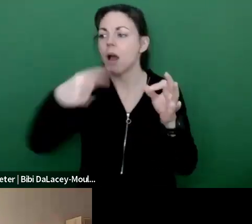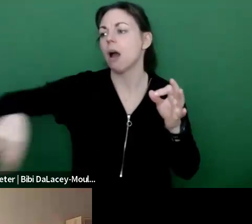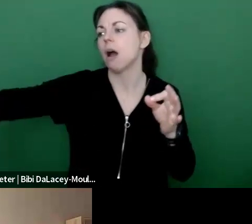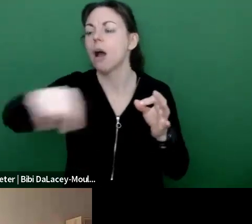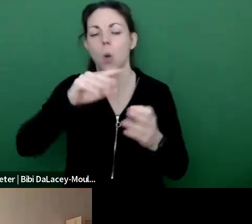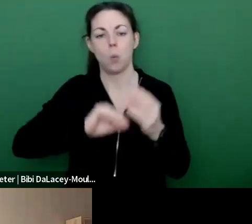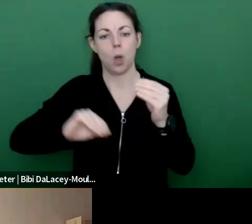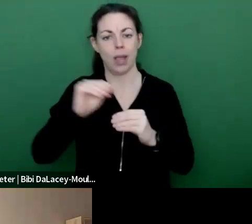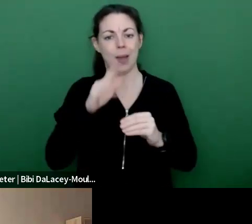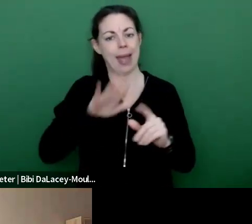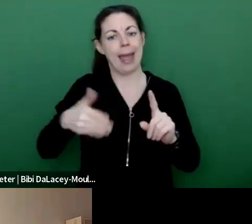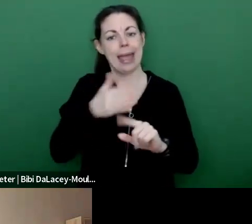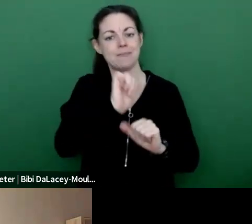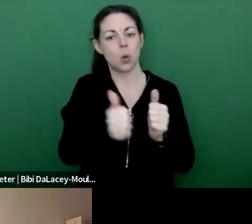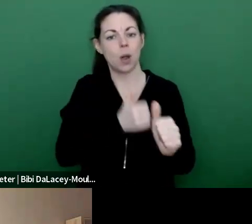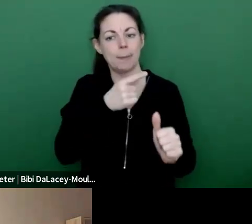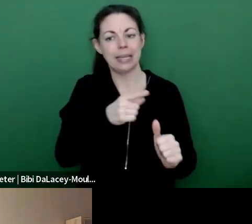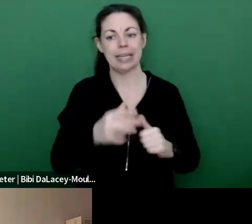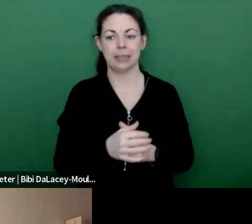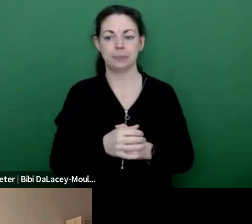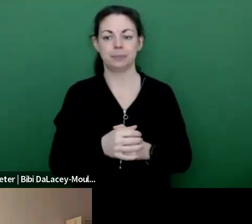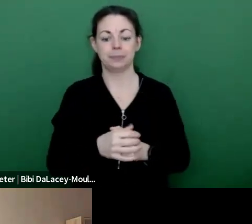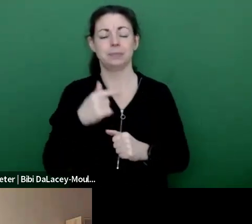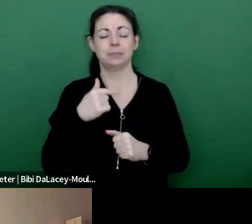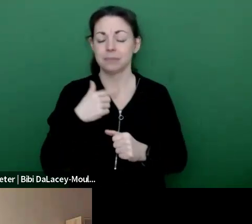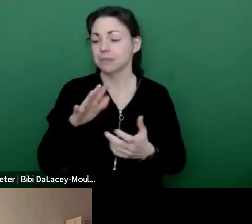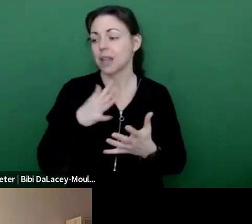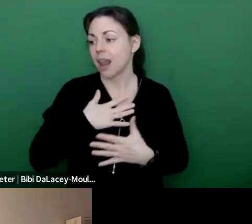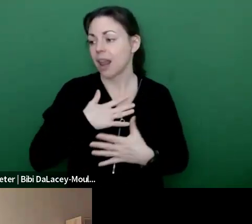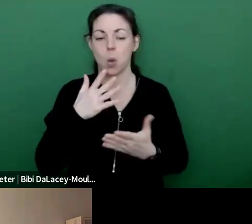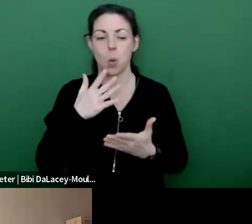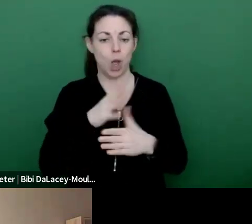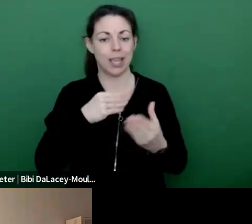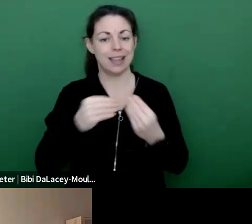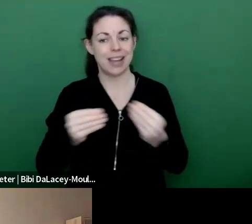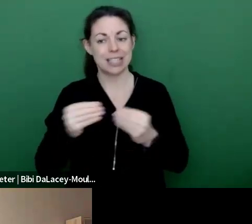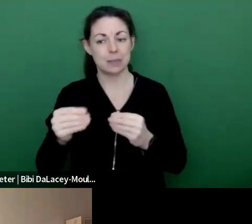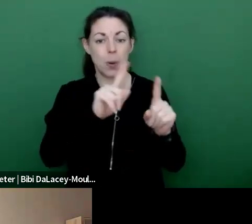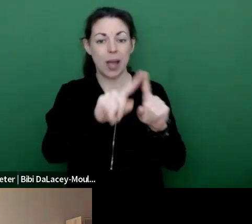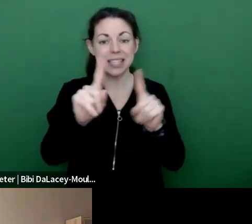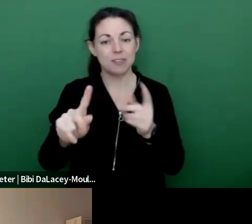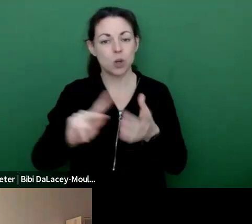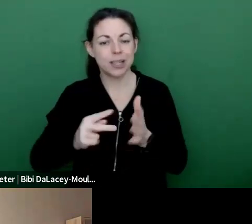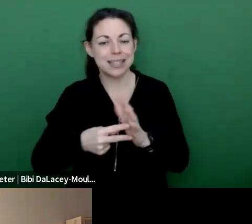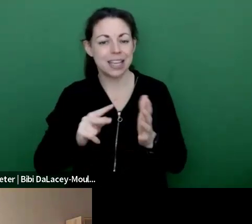I loved working flexibly with different organizations on various aspects of EDI. Sometimes I'll be going in and